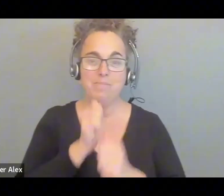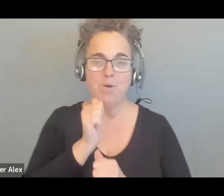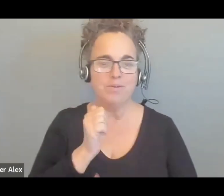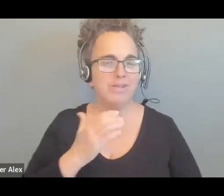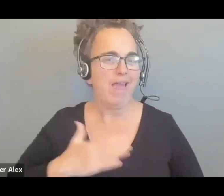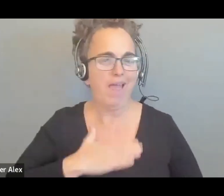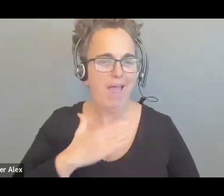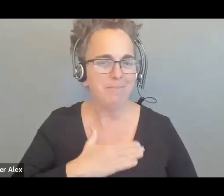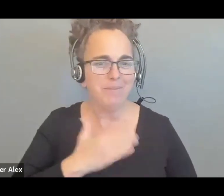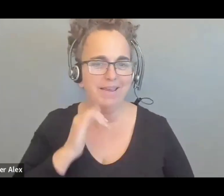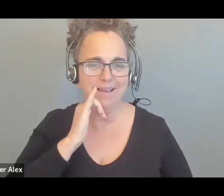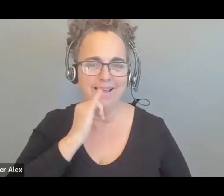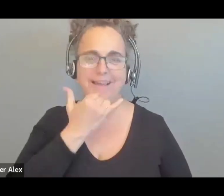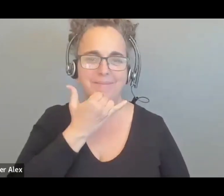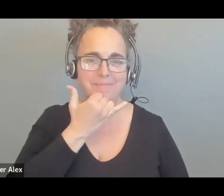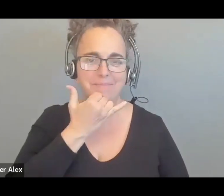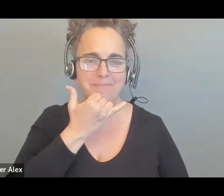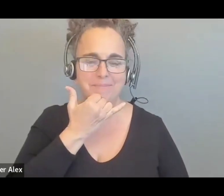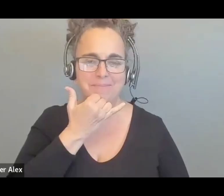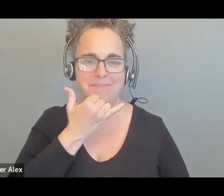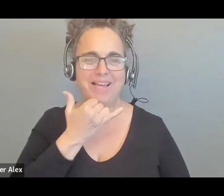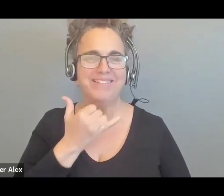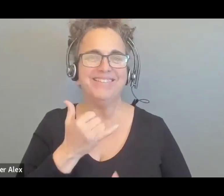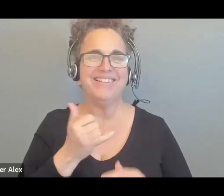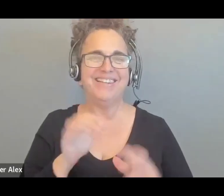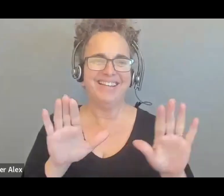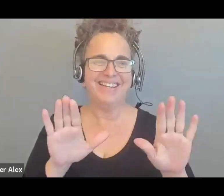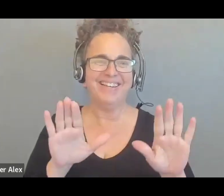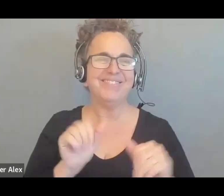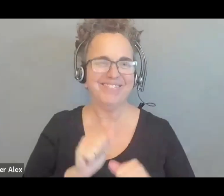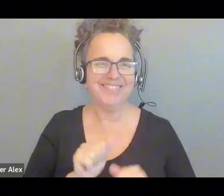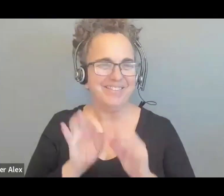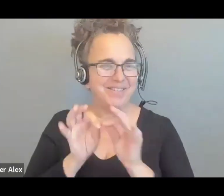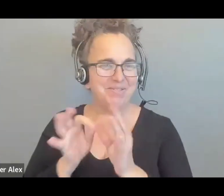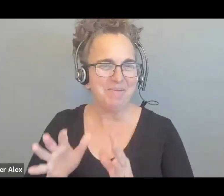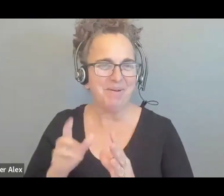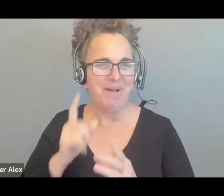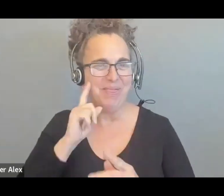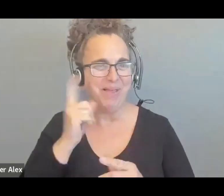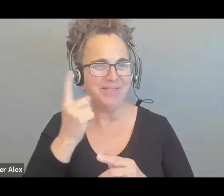Yes. I, I think, oh, no, that's the interpreter. Sorry, I thought that was someone trying to ask a question.